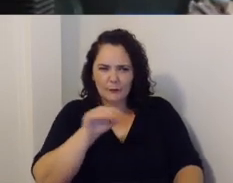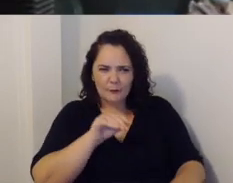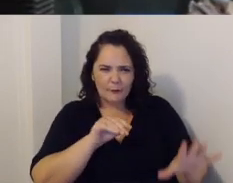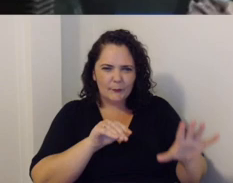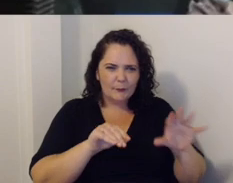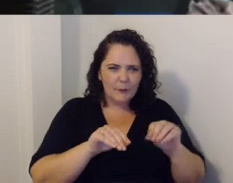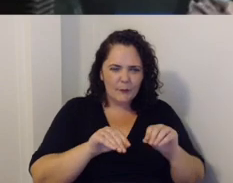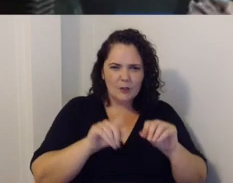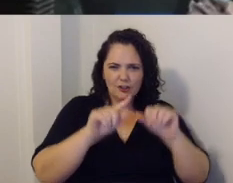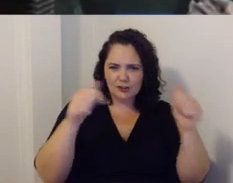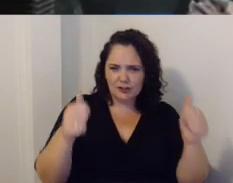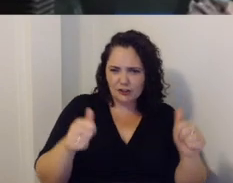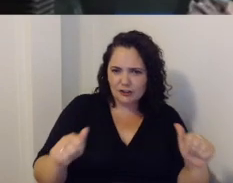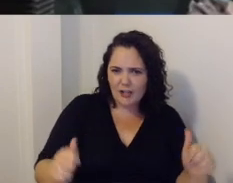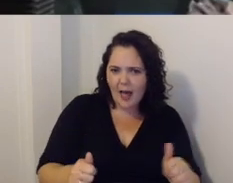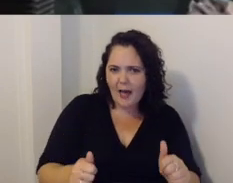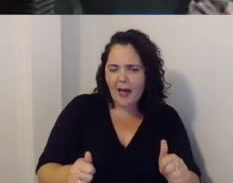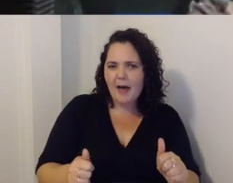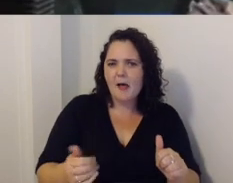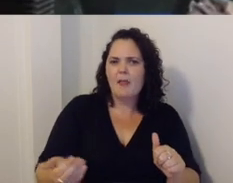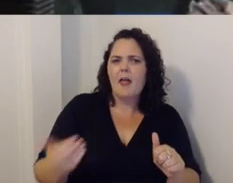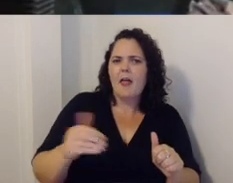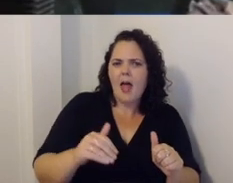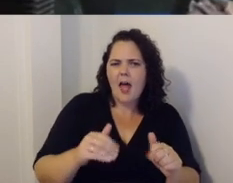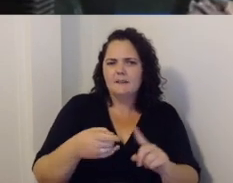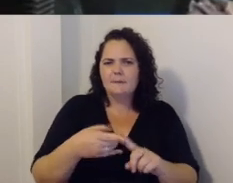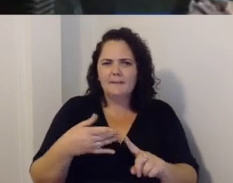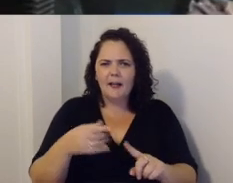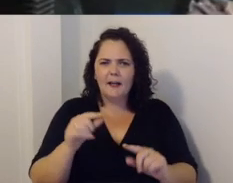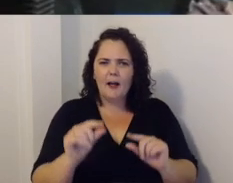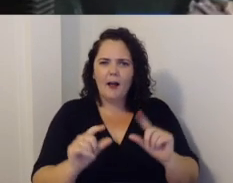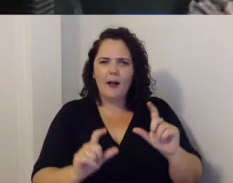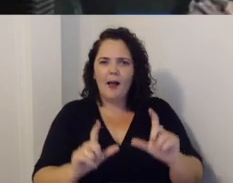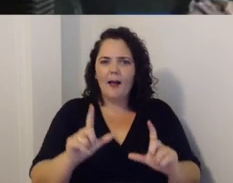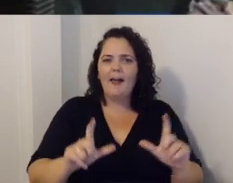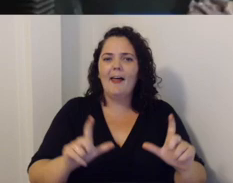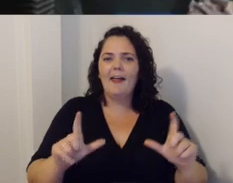into the detail and some of the more nuanced forms that you see. I'm gonna do a little demonstration